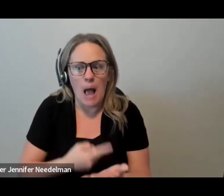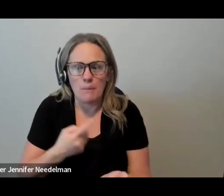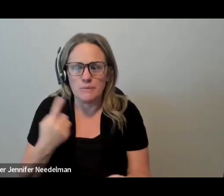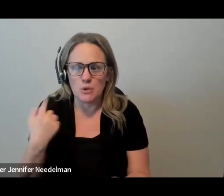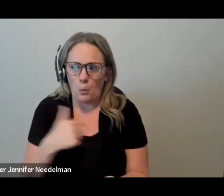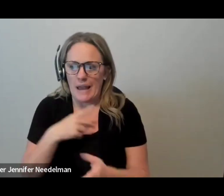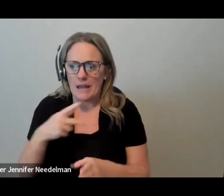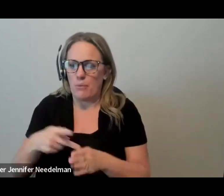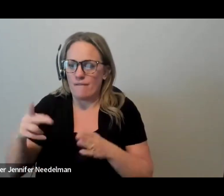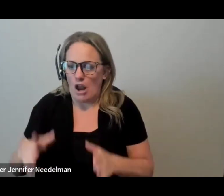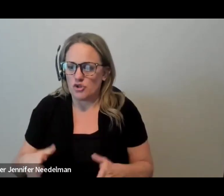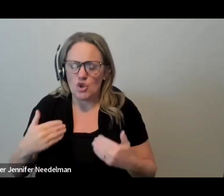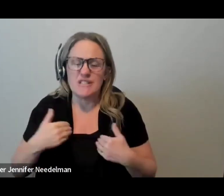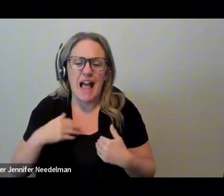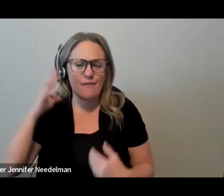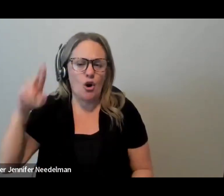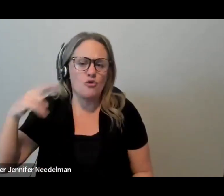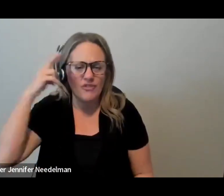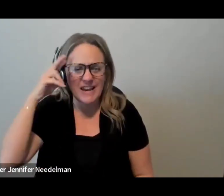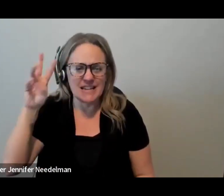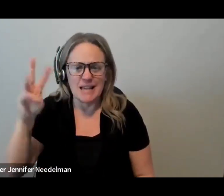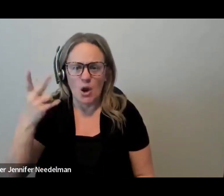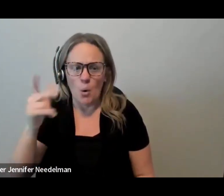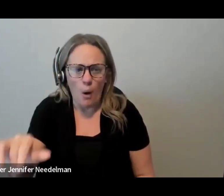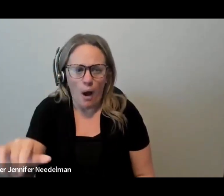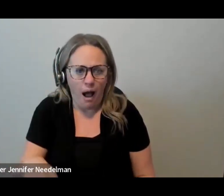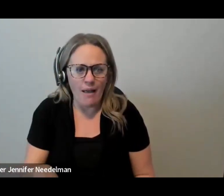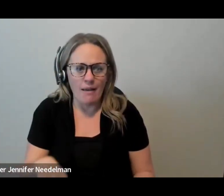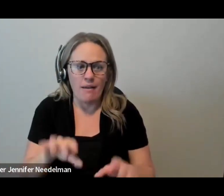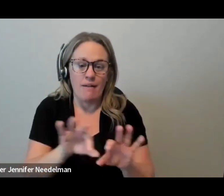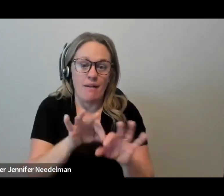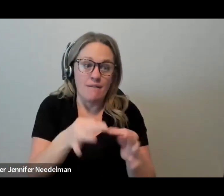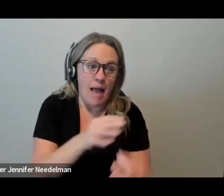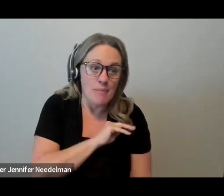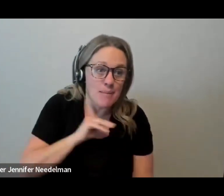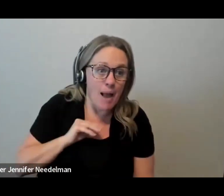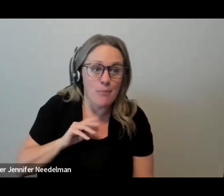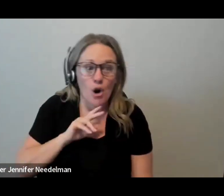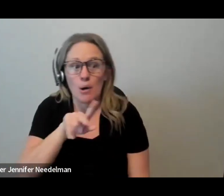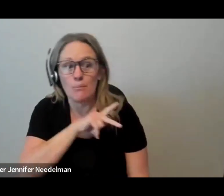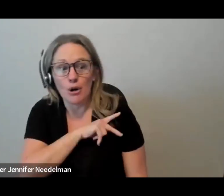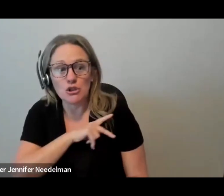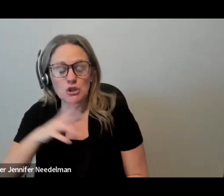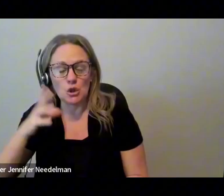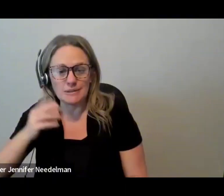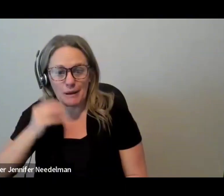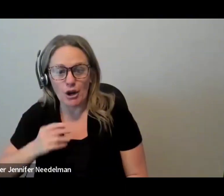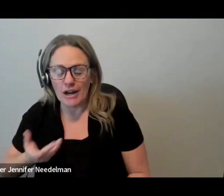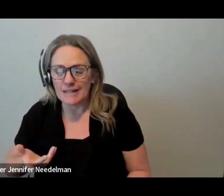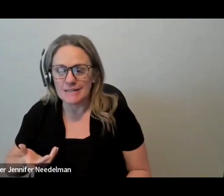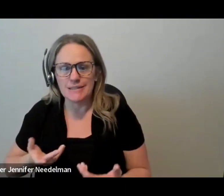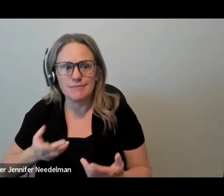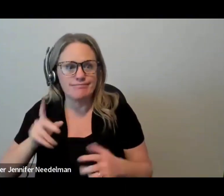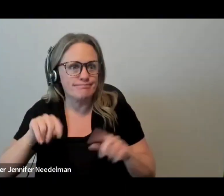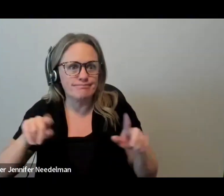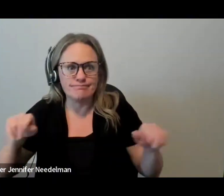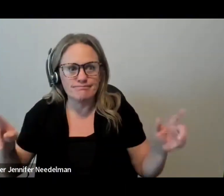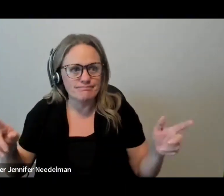we all have that reason "why", whether it's a family member, personal experience, lived experience, a close friend, and,